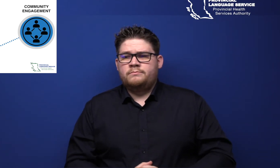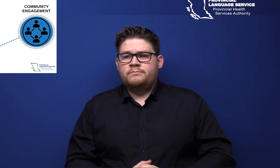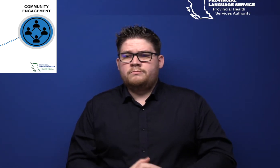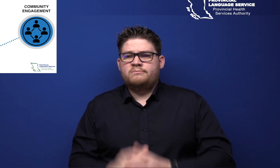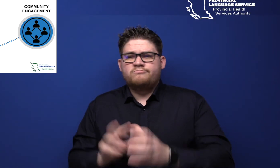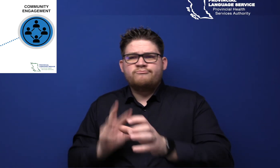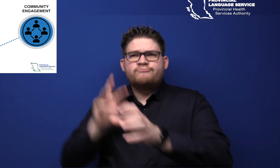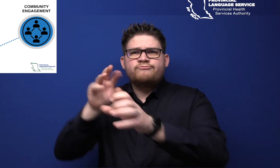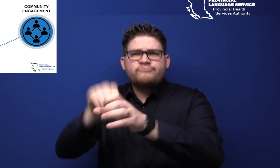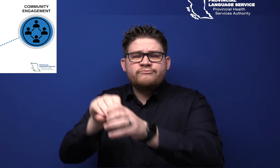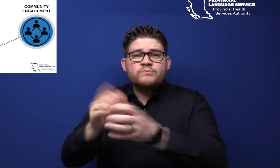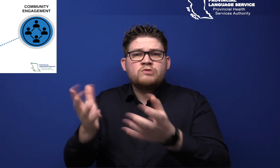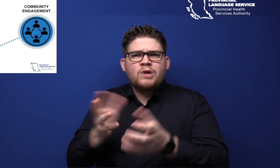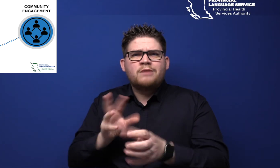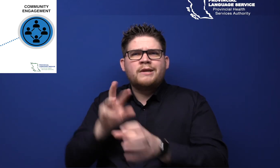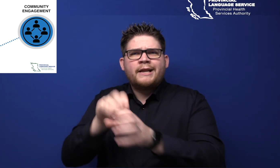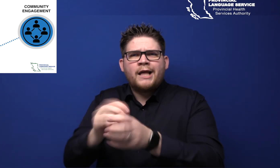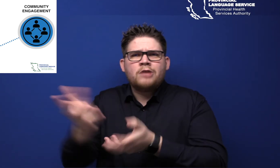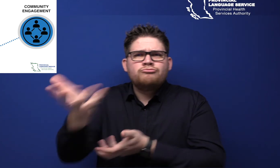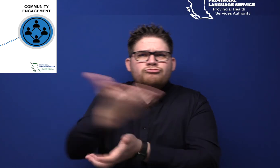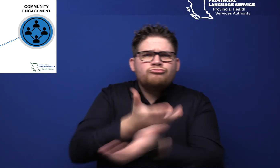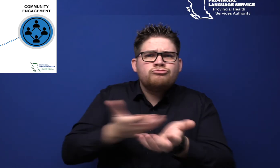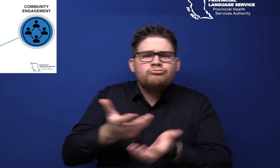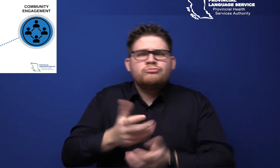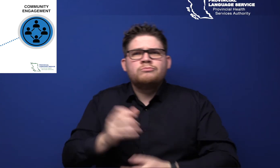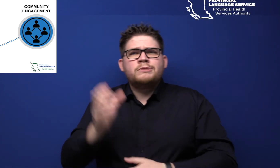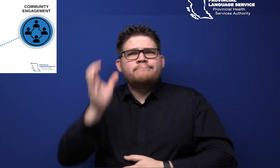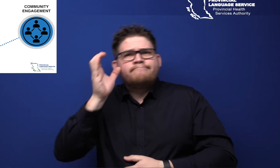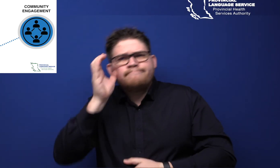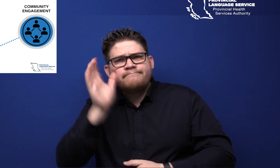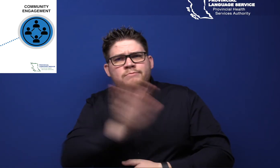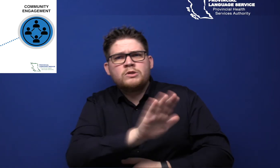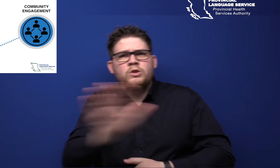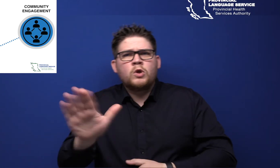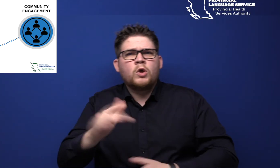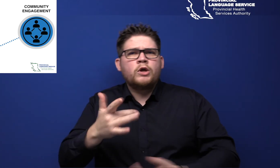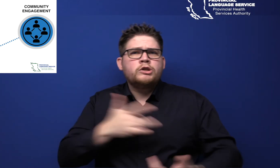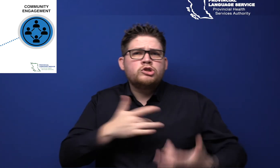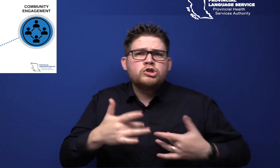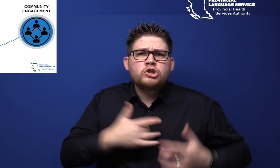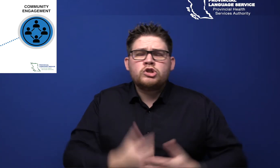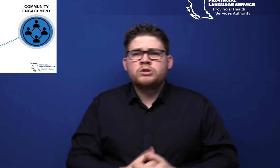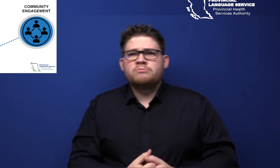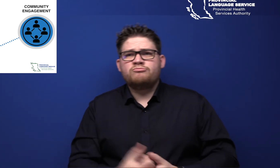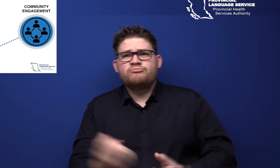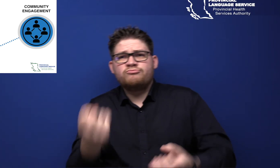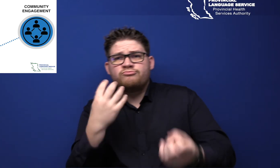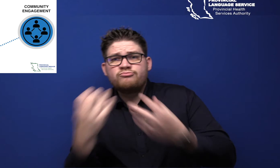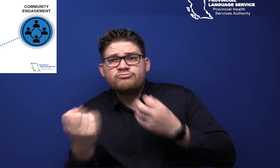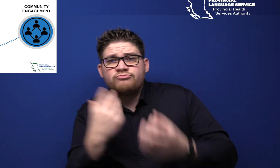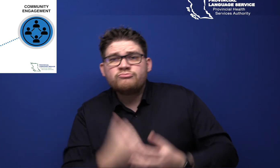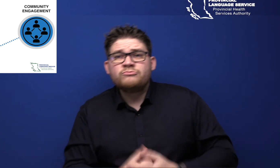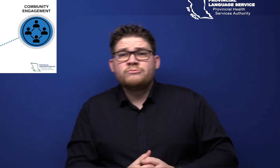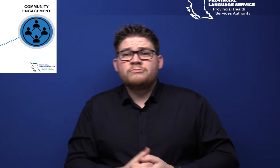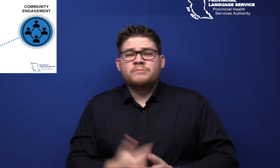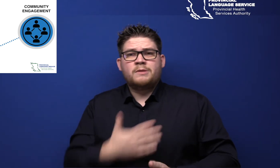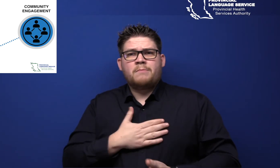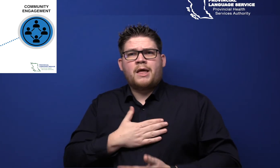INDIVIDUALS AND THE COMMUNITY ACROSS BRITISH COLUMBIA. LISTENING TO CONCERNS, COMMENTS AND FEEDBACK.